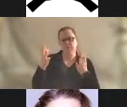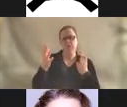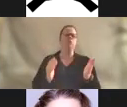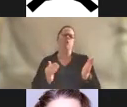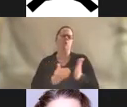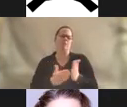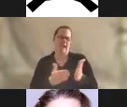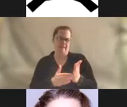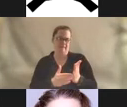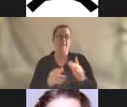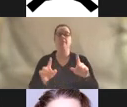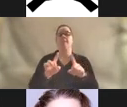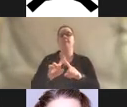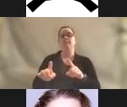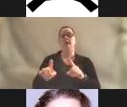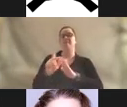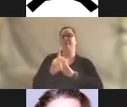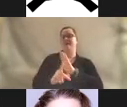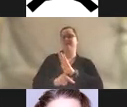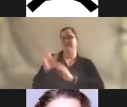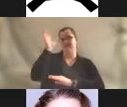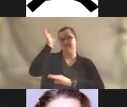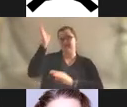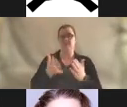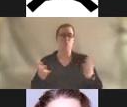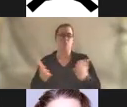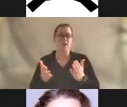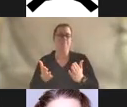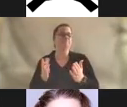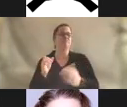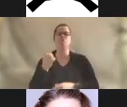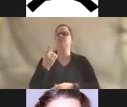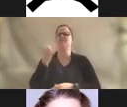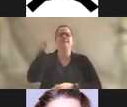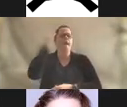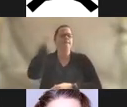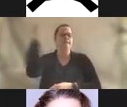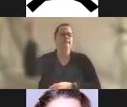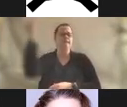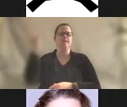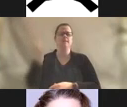But the policy concept is just an idea. It's somebody's thought about